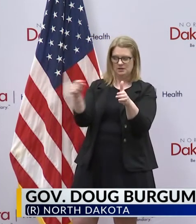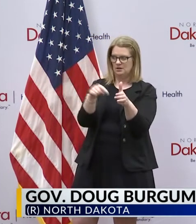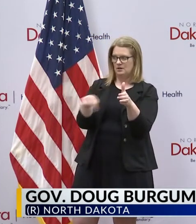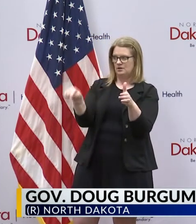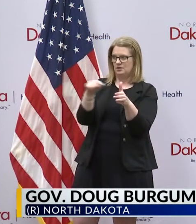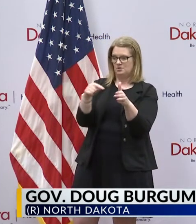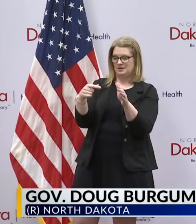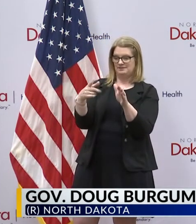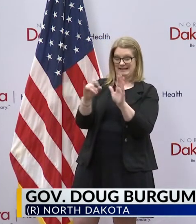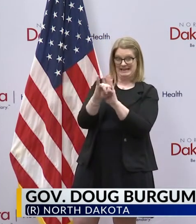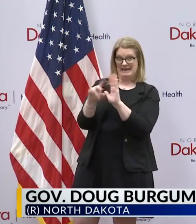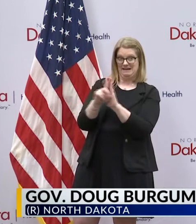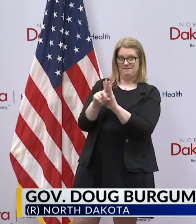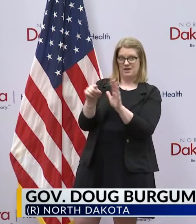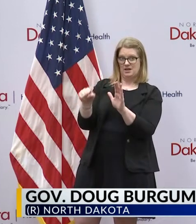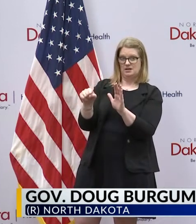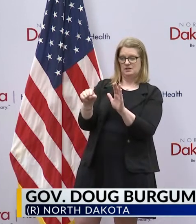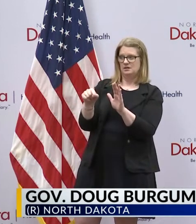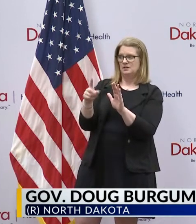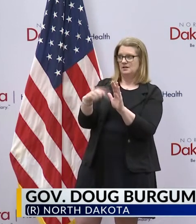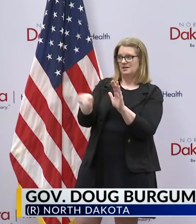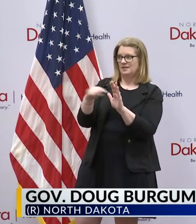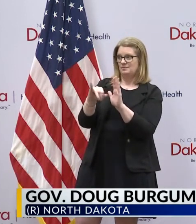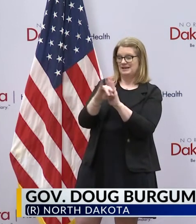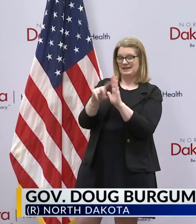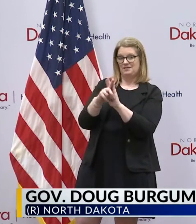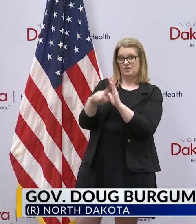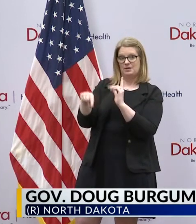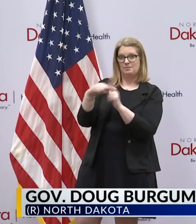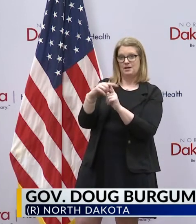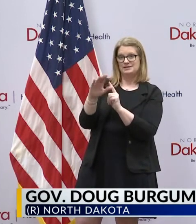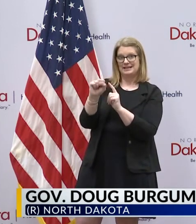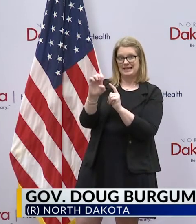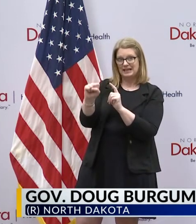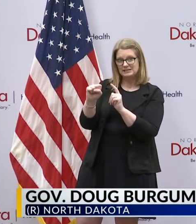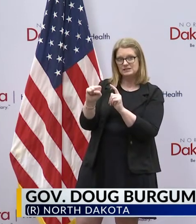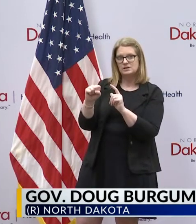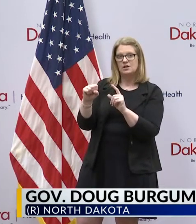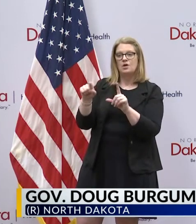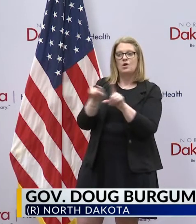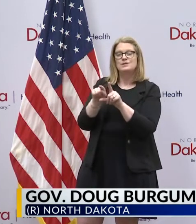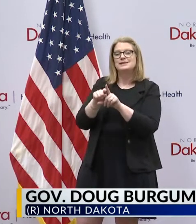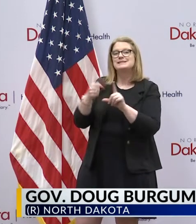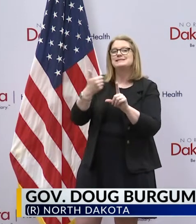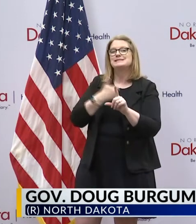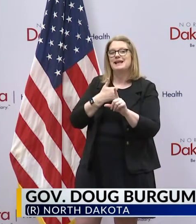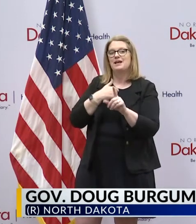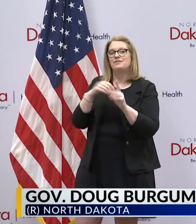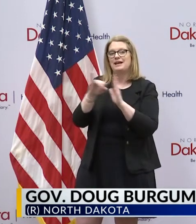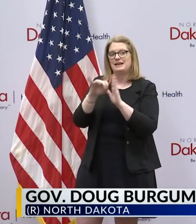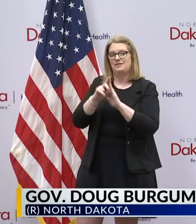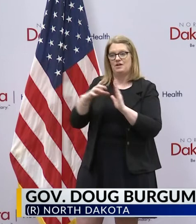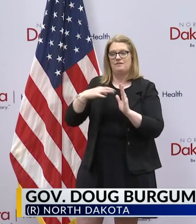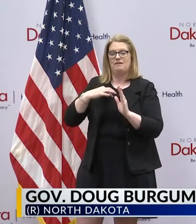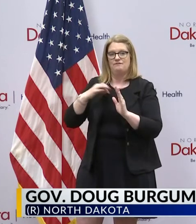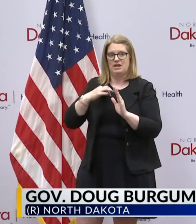IN NORTH DAKOTA 37.6% OF THOSE PEOPLE WHO HAVE BEEN -- WHO HAVE SELF-IDENTIFIED OR WHO HAVE BEEN IDENTIFIED AS POSITIVE CASES BUT